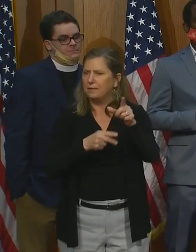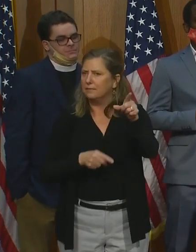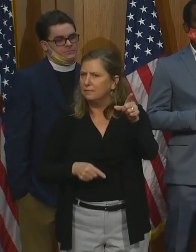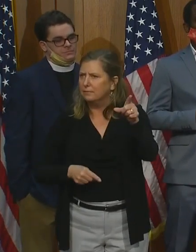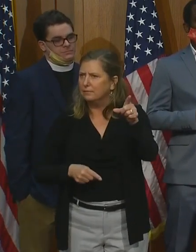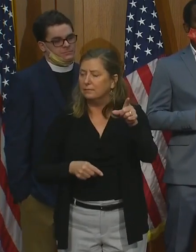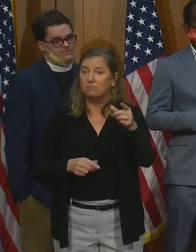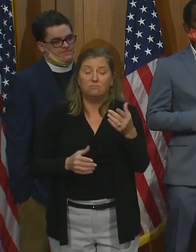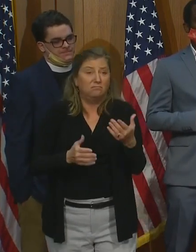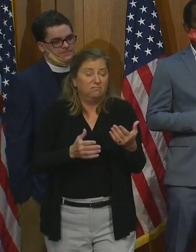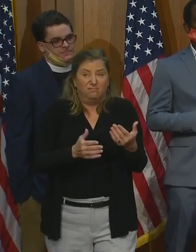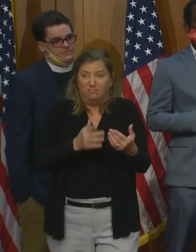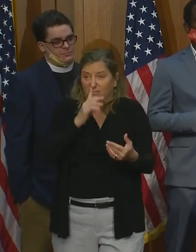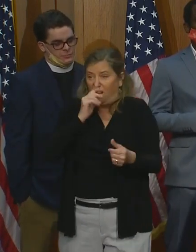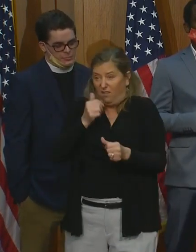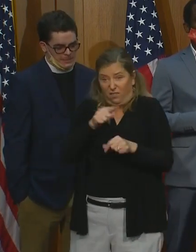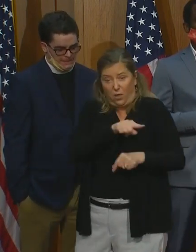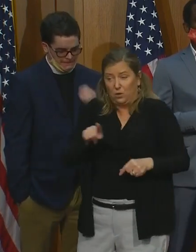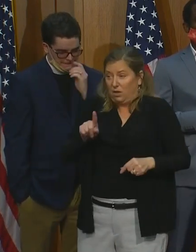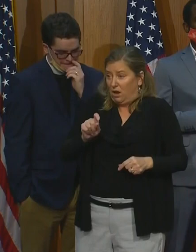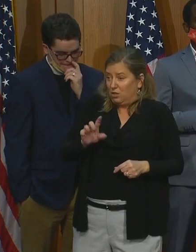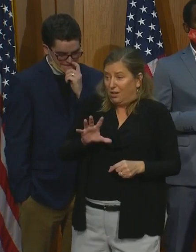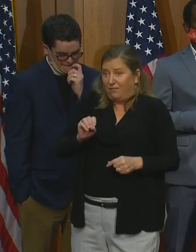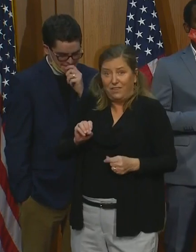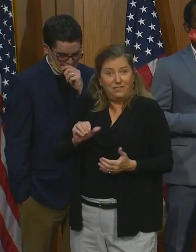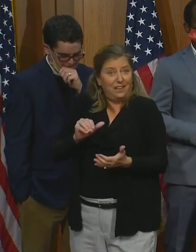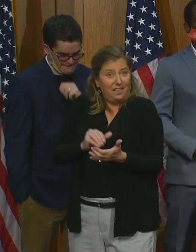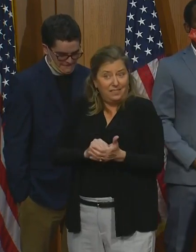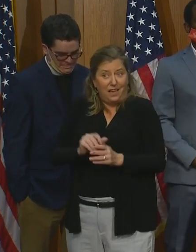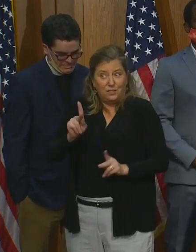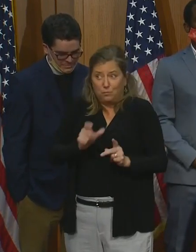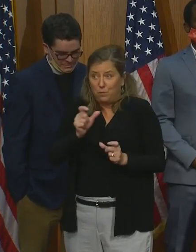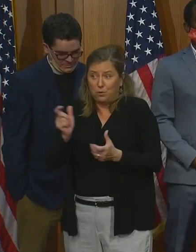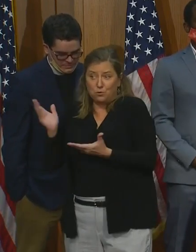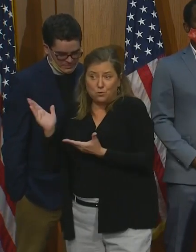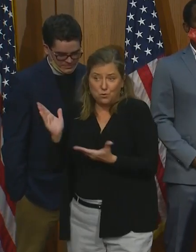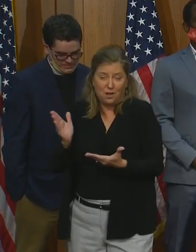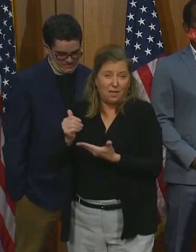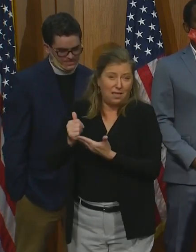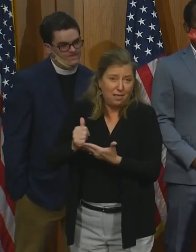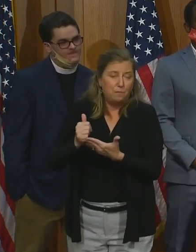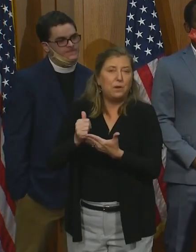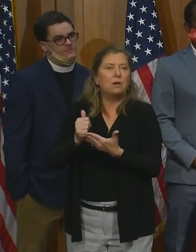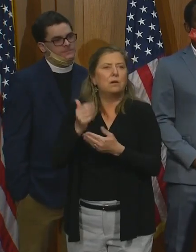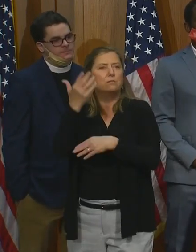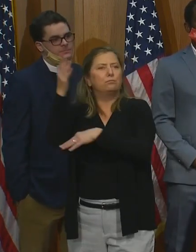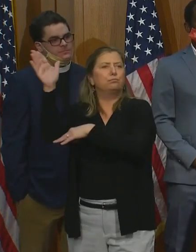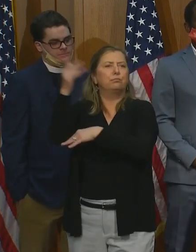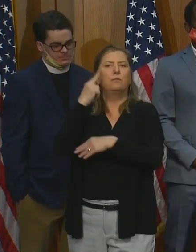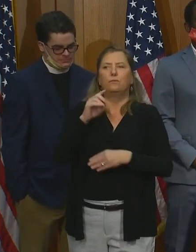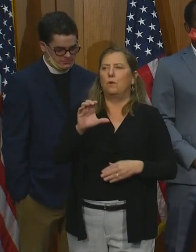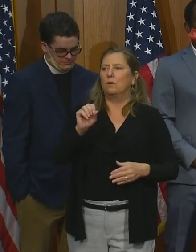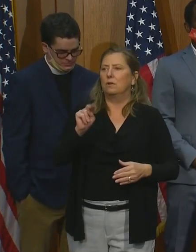MEANT. ALMOST EVERY ONE OF THOSE ONE HUNDRED AND FIFTY